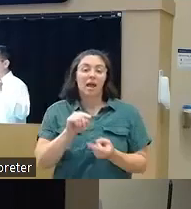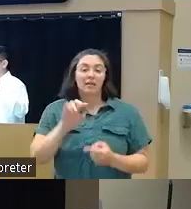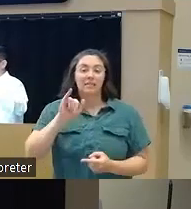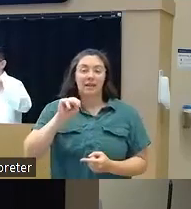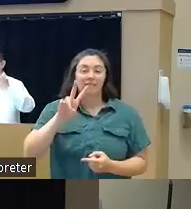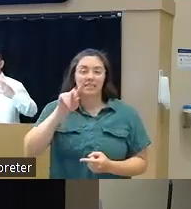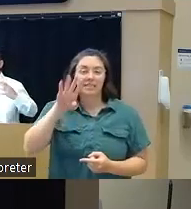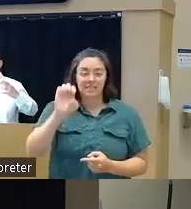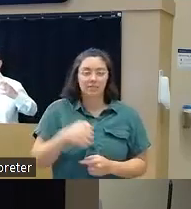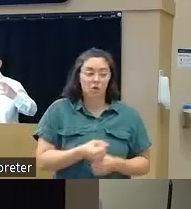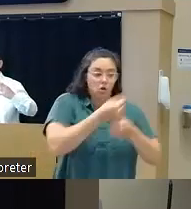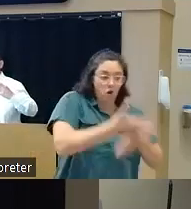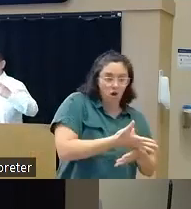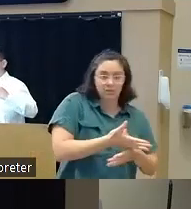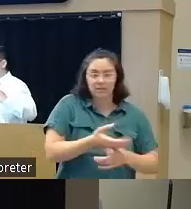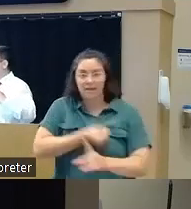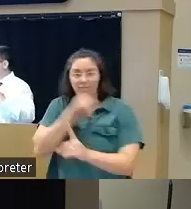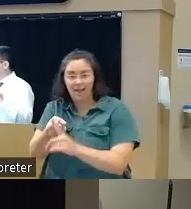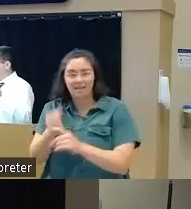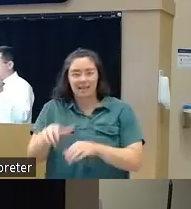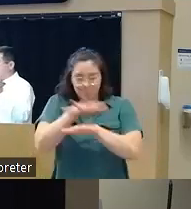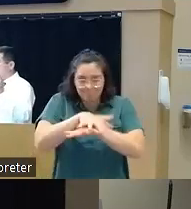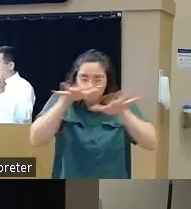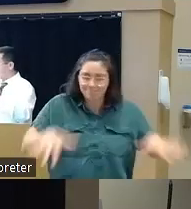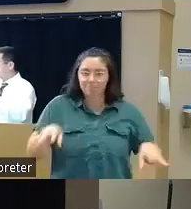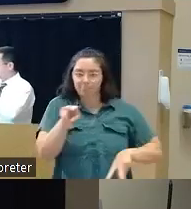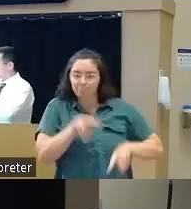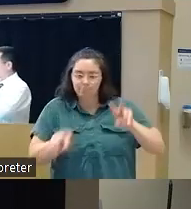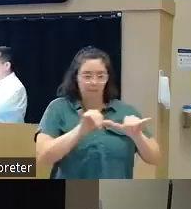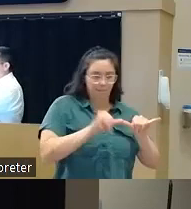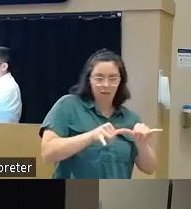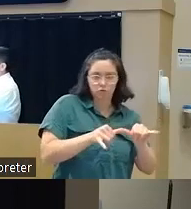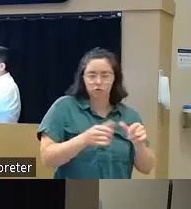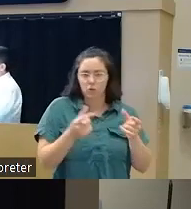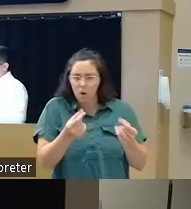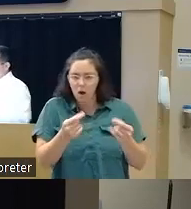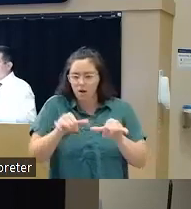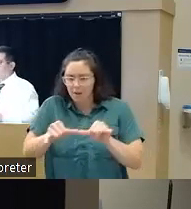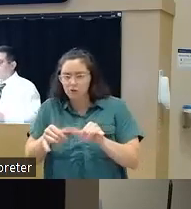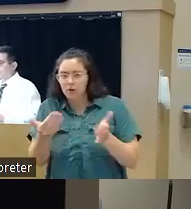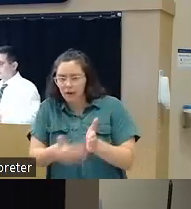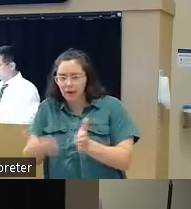you can have this cause effect now so you can you know measure perturb measure it's really cool